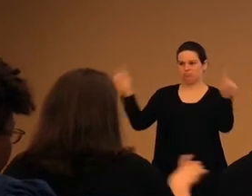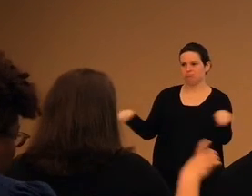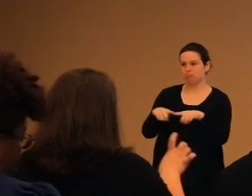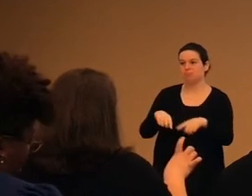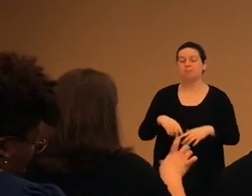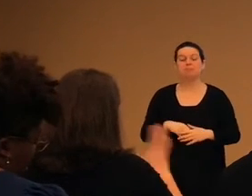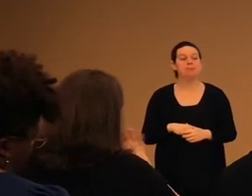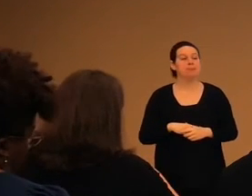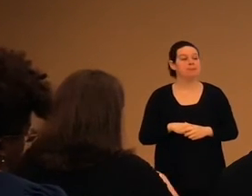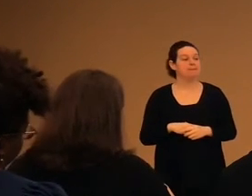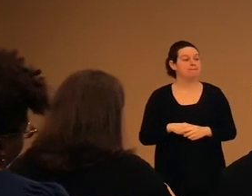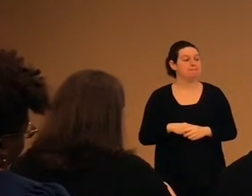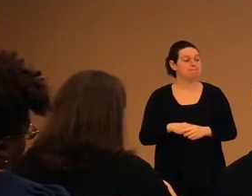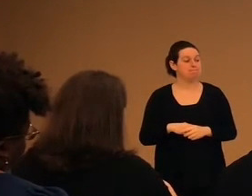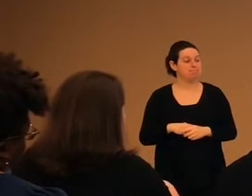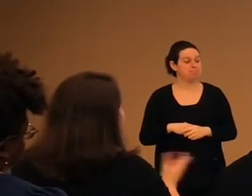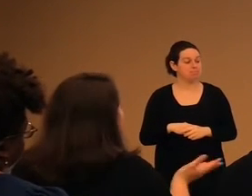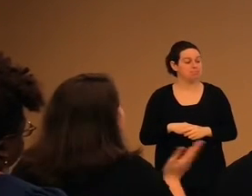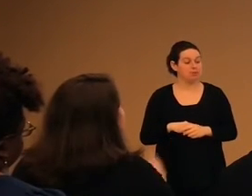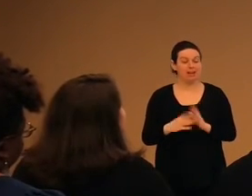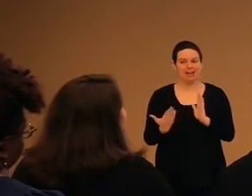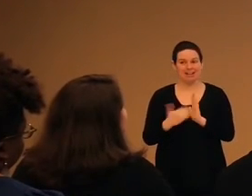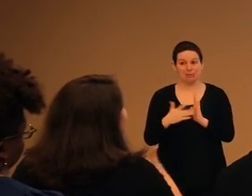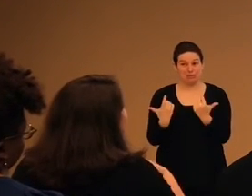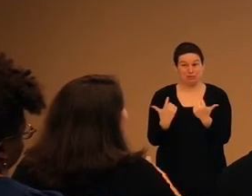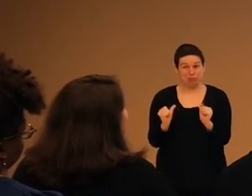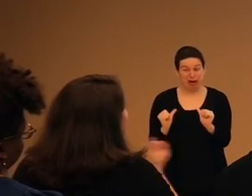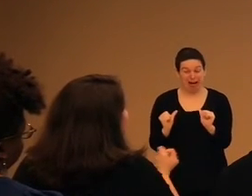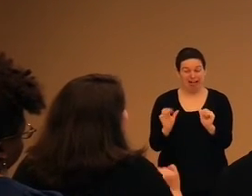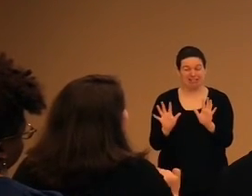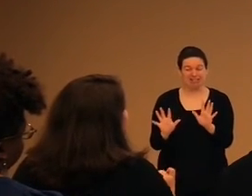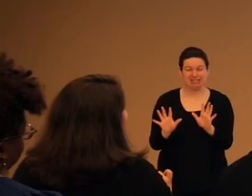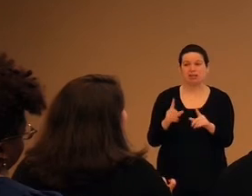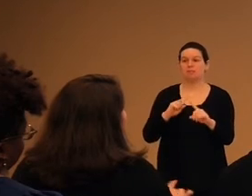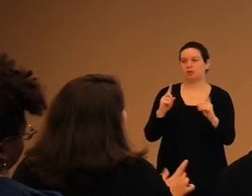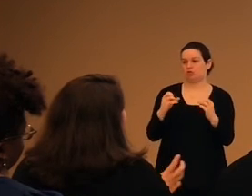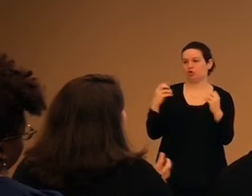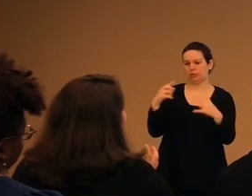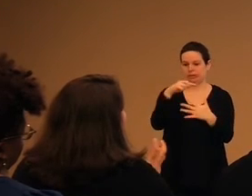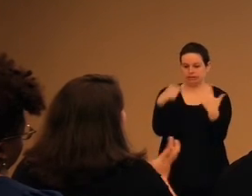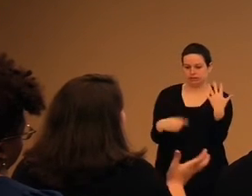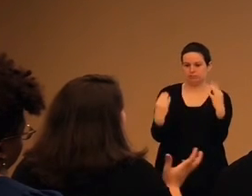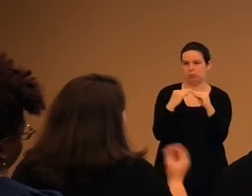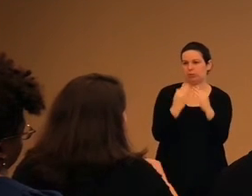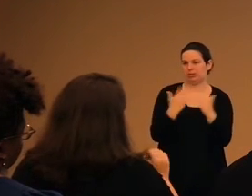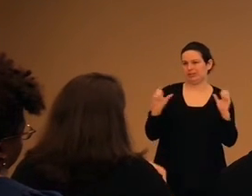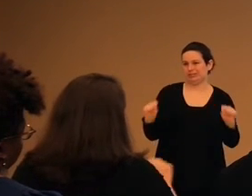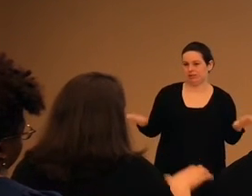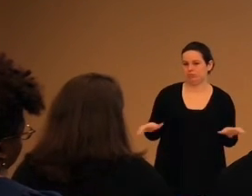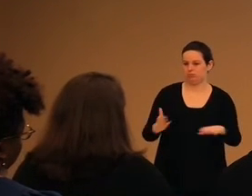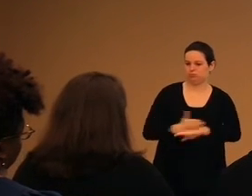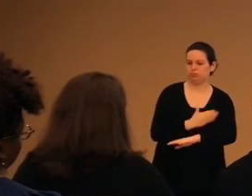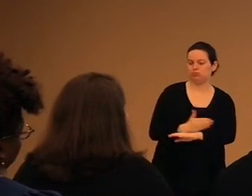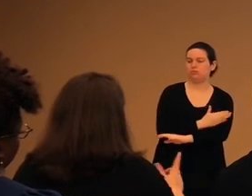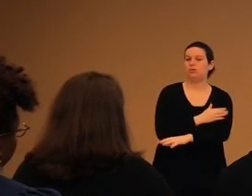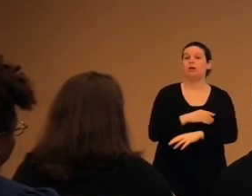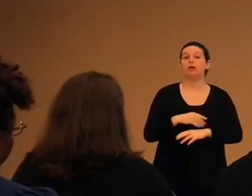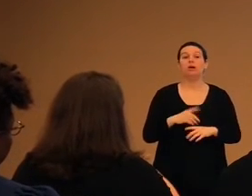So we again we try But there's so many more things that we could be doing I sometimes think that we're not doing enough